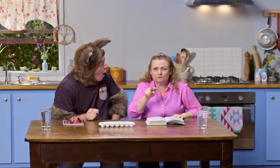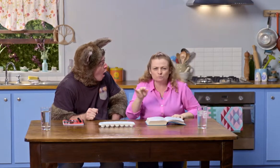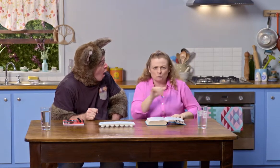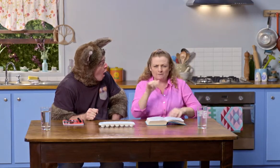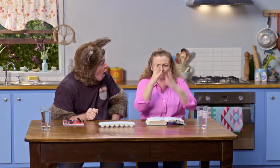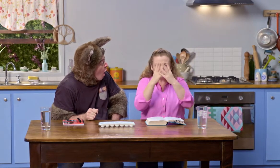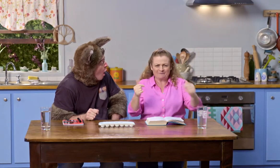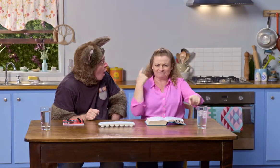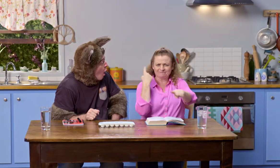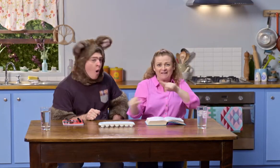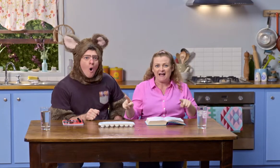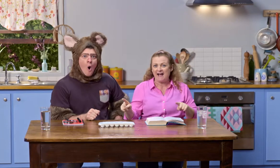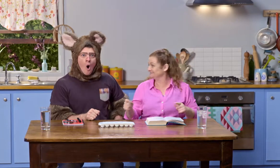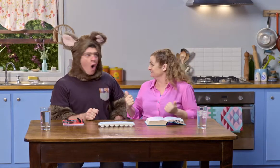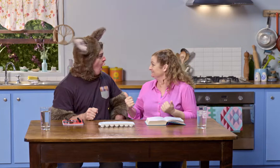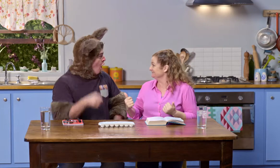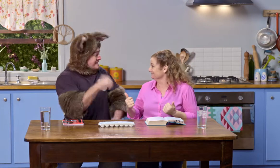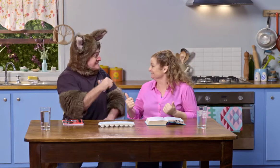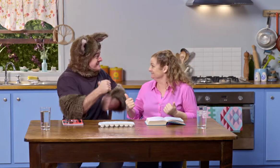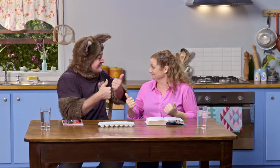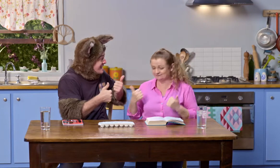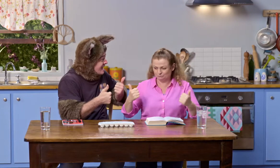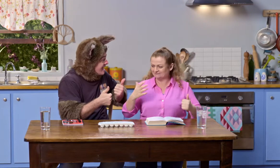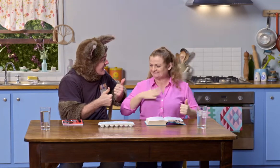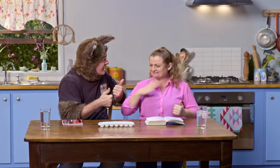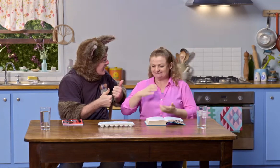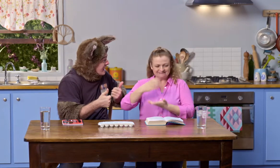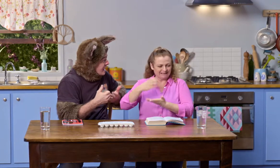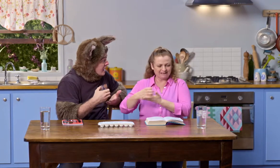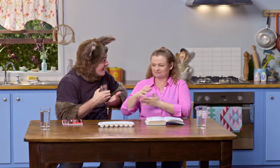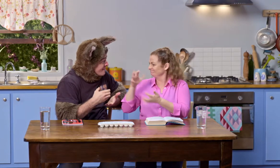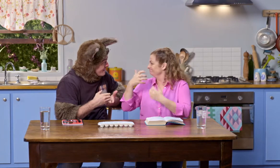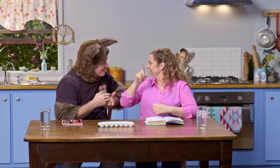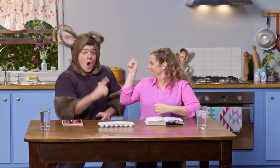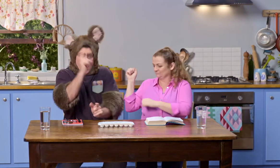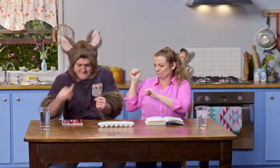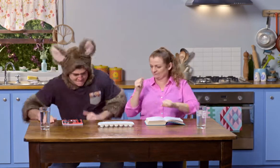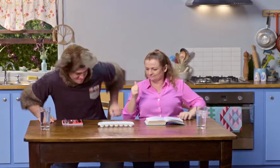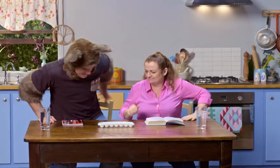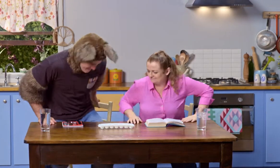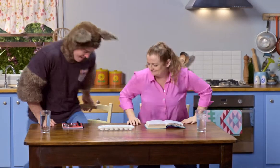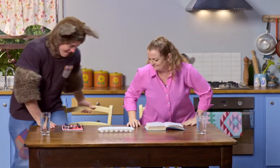We can see which one melts the fastest. Oh yeah! We're going to need some glasses. Let's get them. OK.